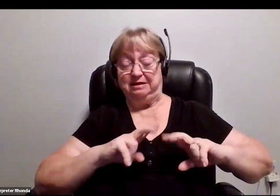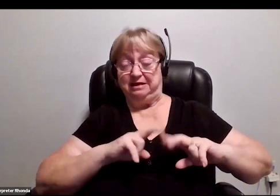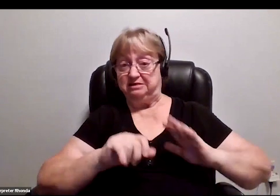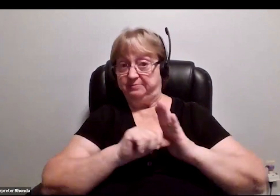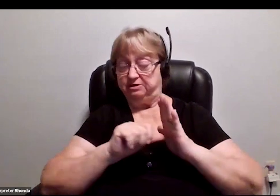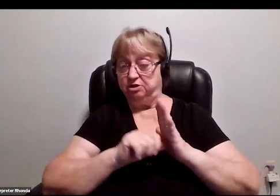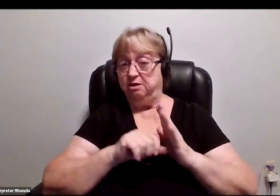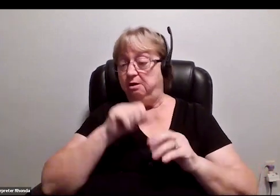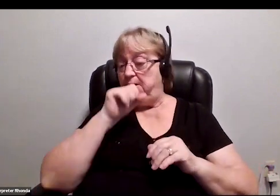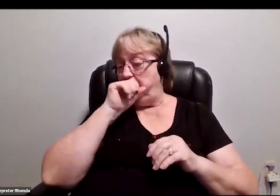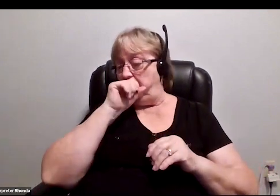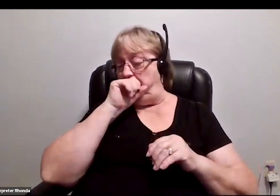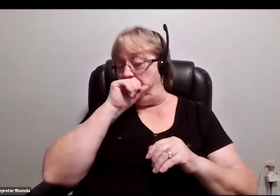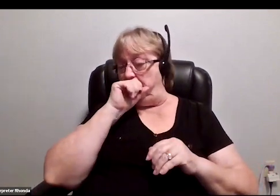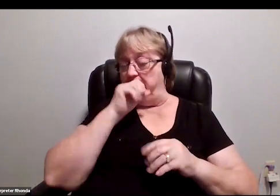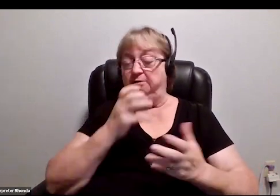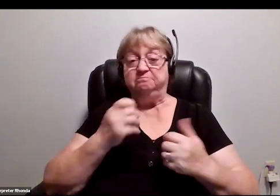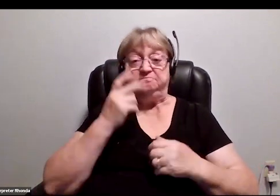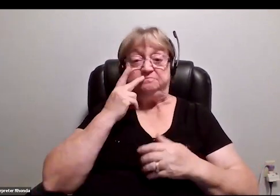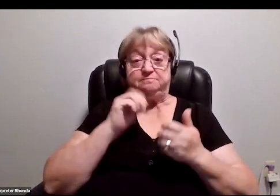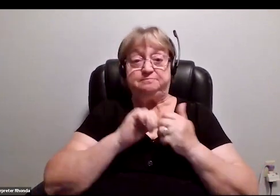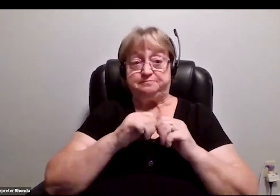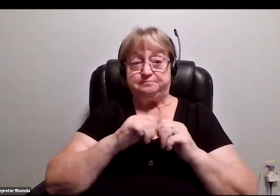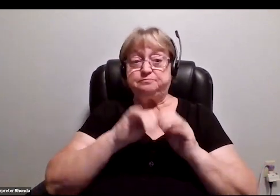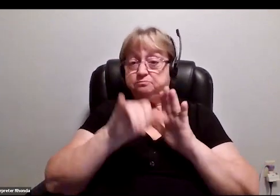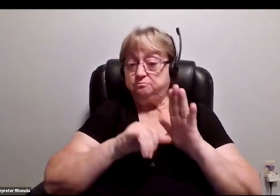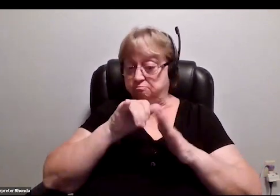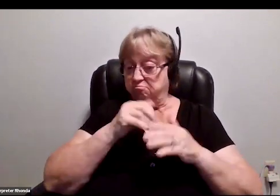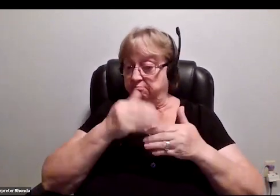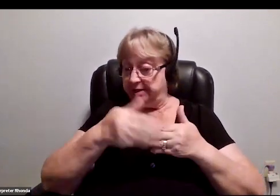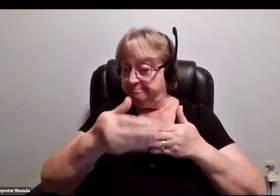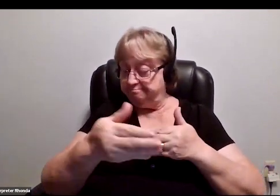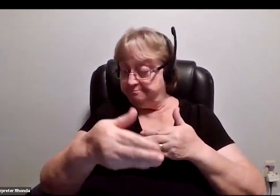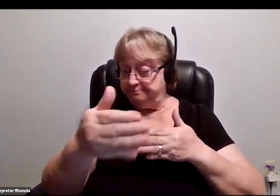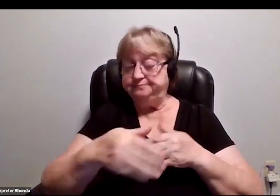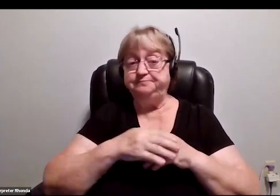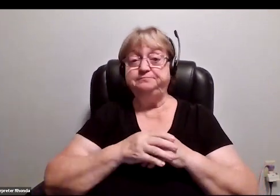at how YouTube did over time. What we saw was-- I have a photo here